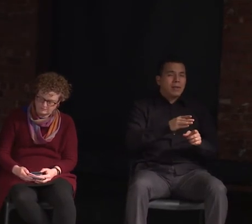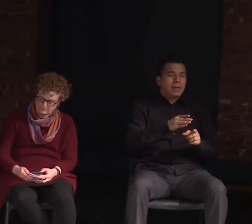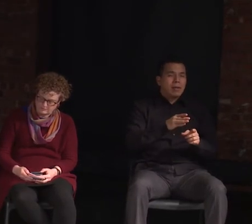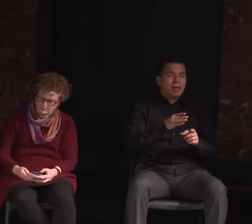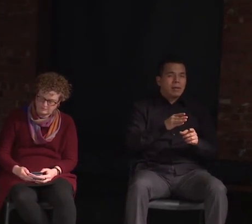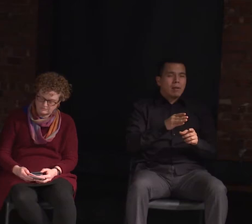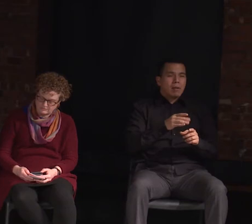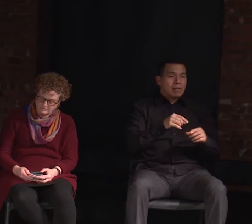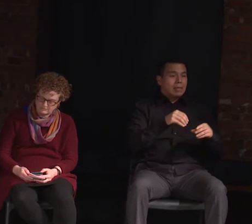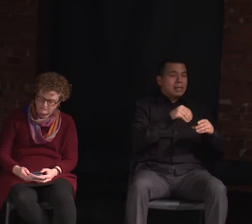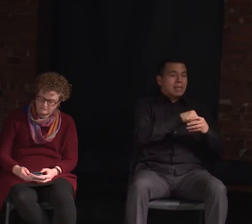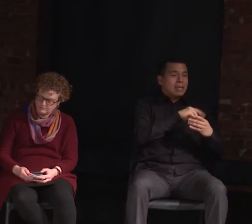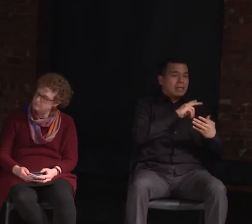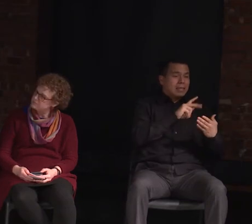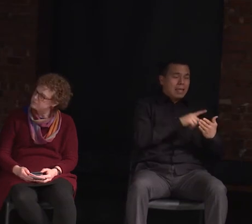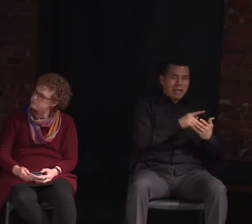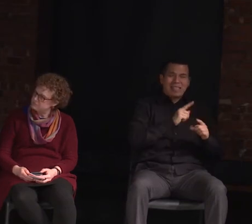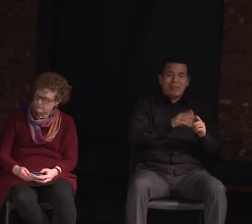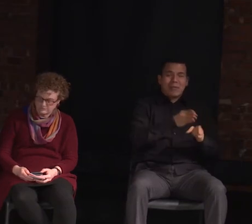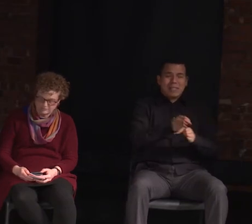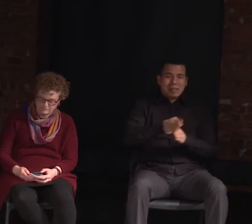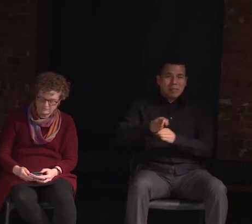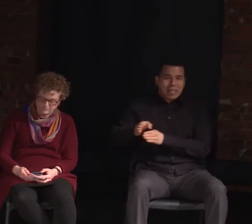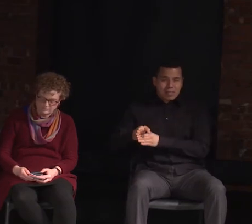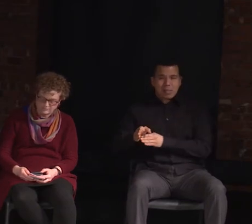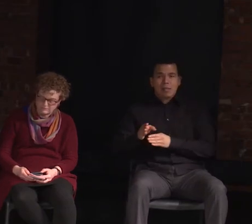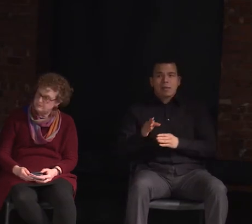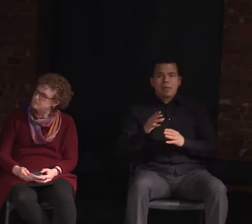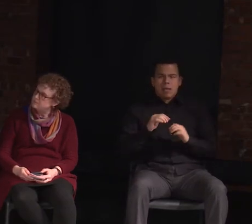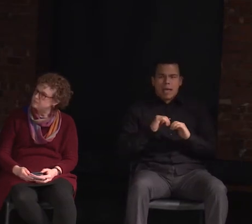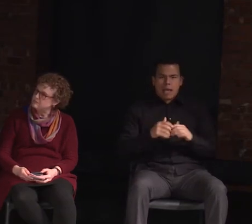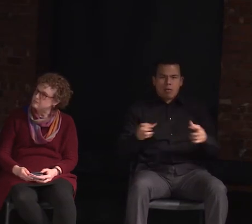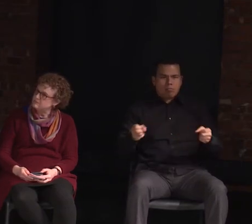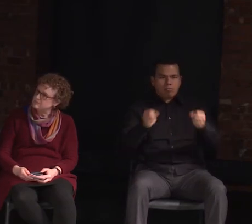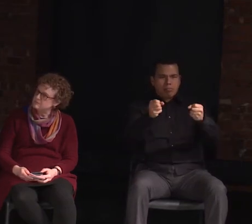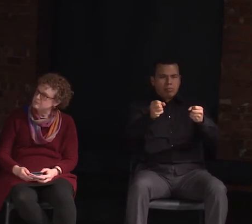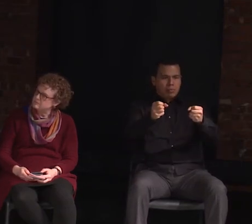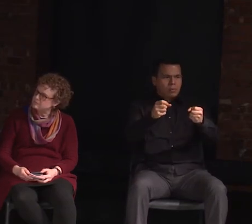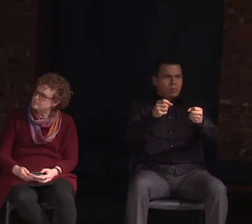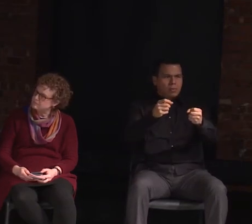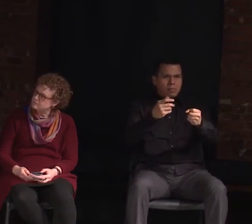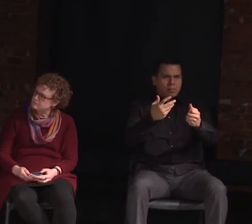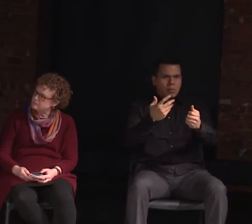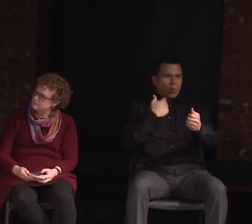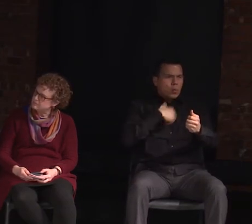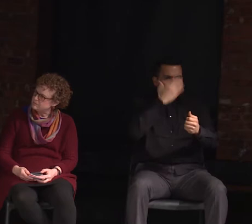elevate their voices at a time when we knew that women, people of color, and immigrants